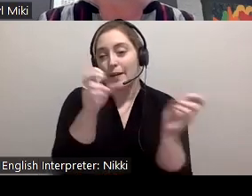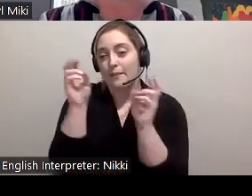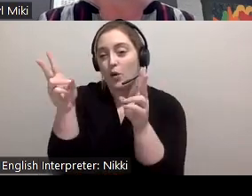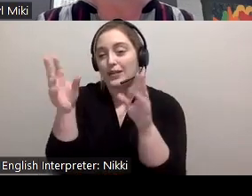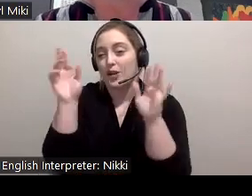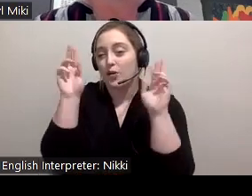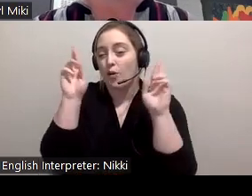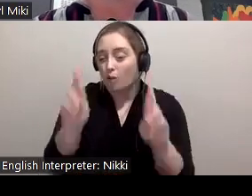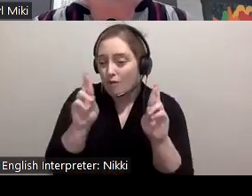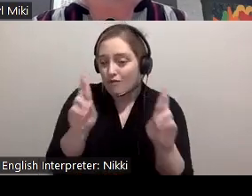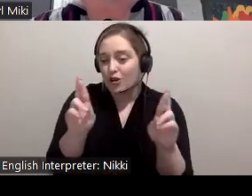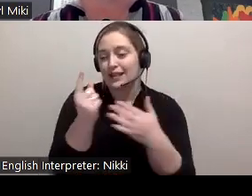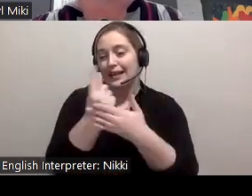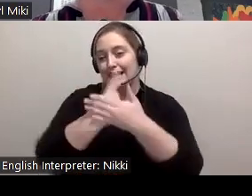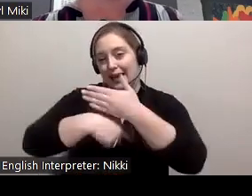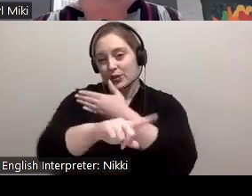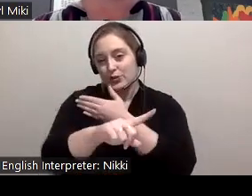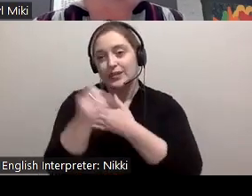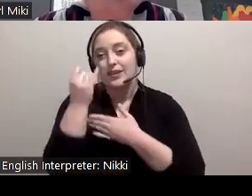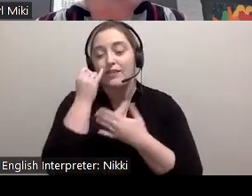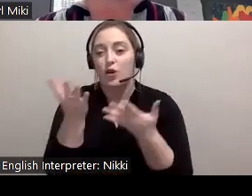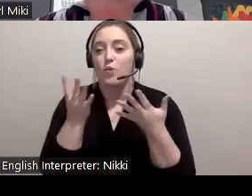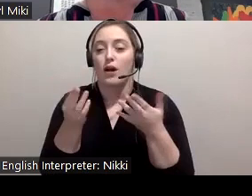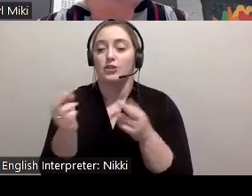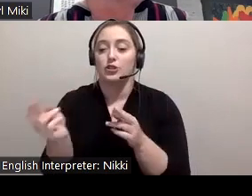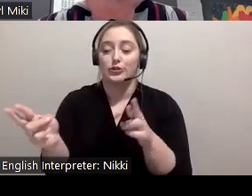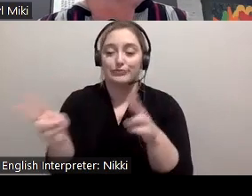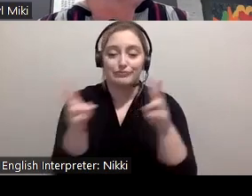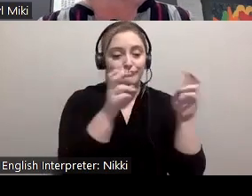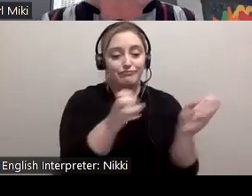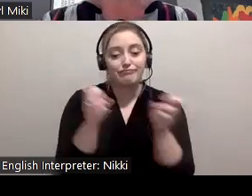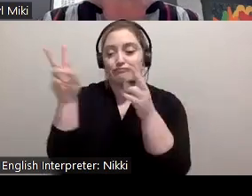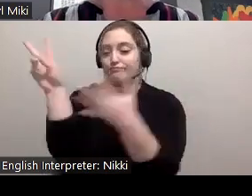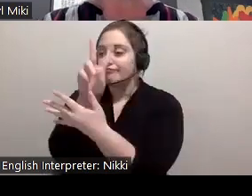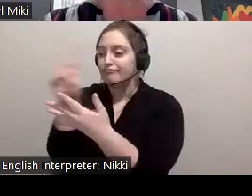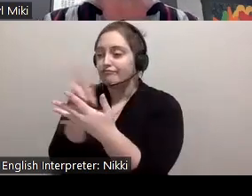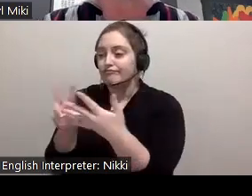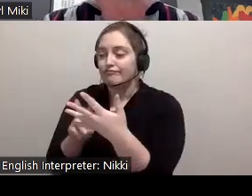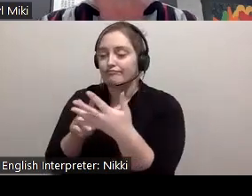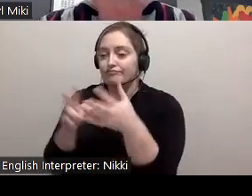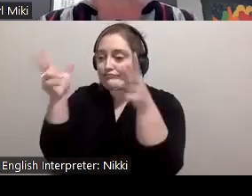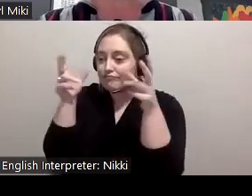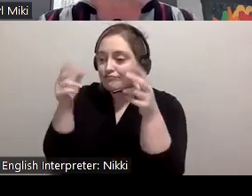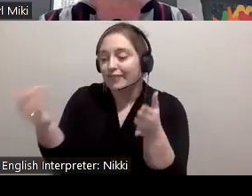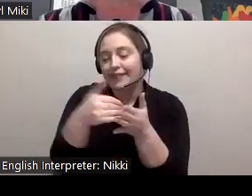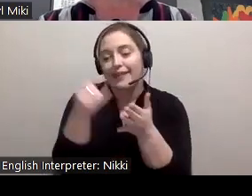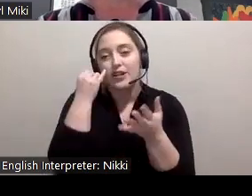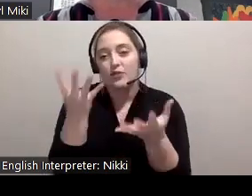week or so if you would like to revisit this presentation and or if you would like to share it with others. Uh if you do